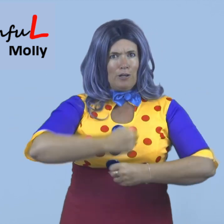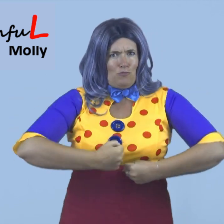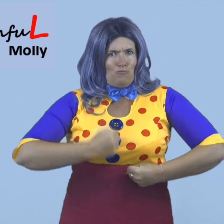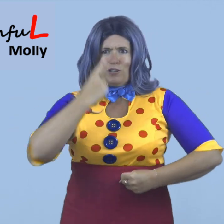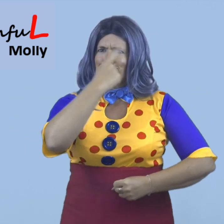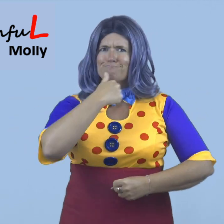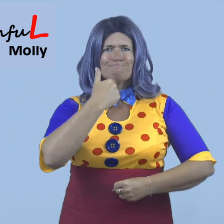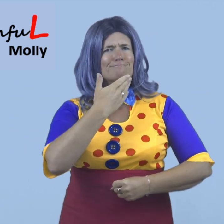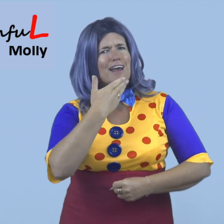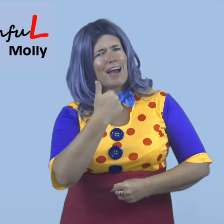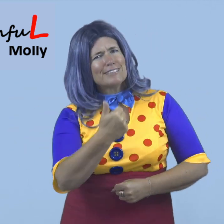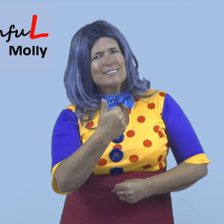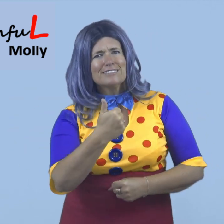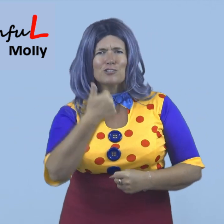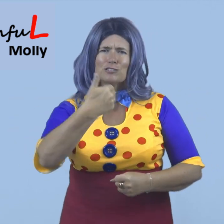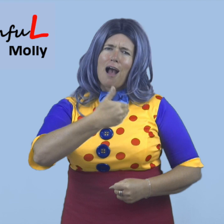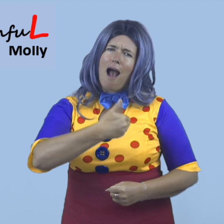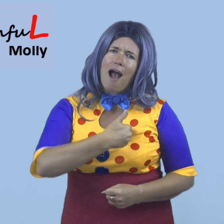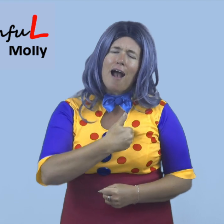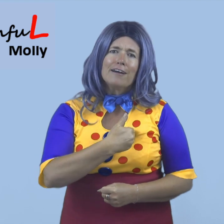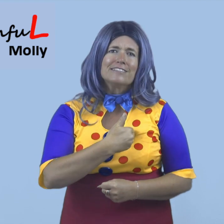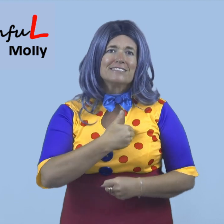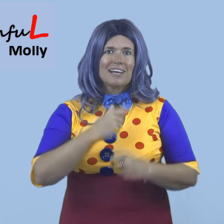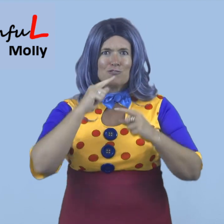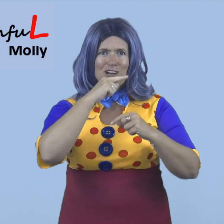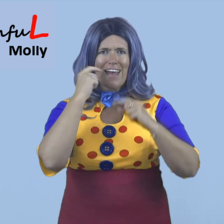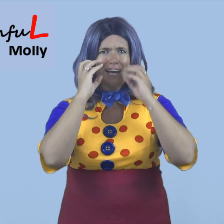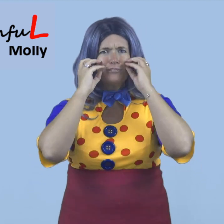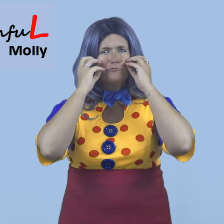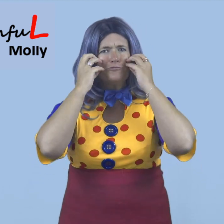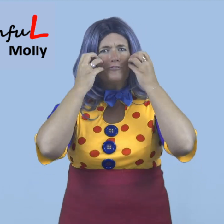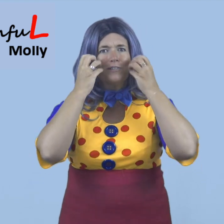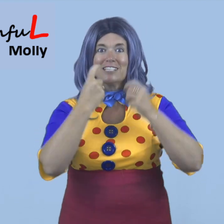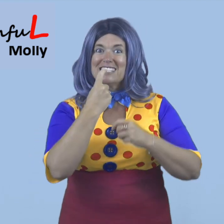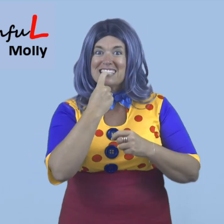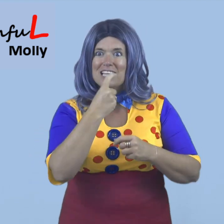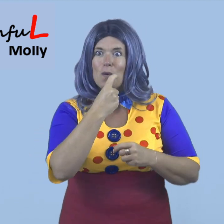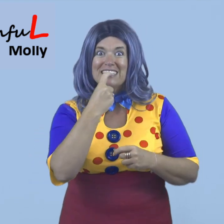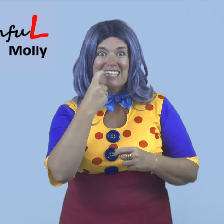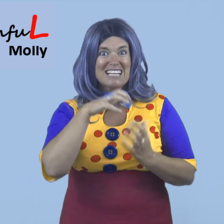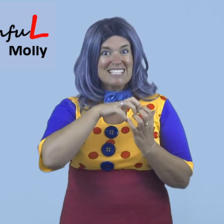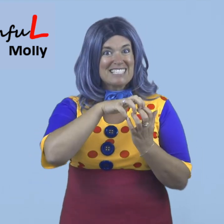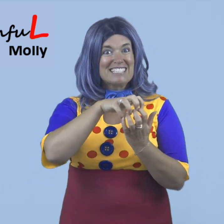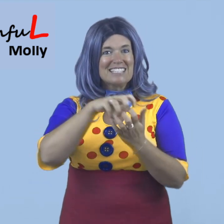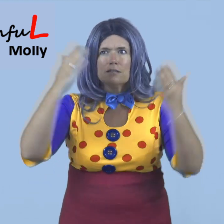Bob was a kind looking man, glowing red cheeks and a big smile, showing brilliant white teeth.